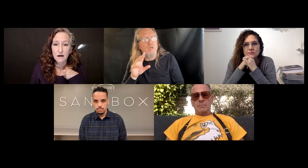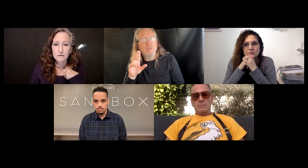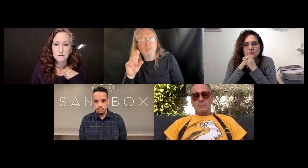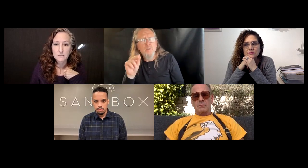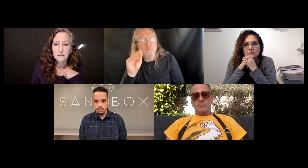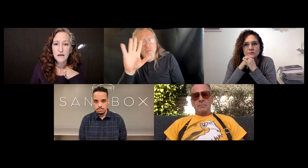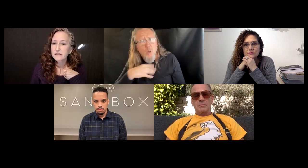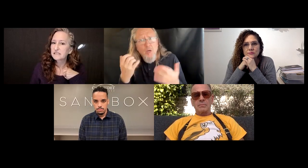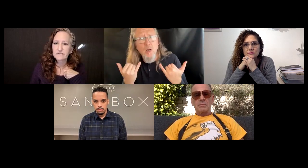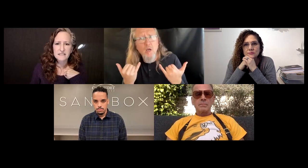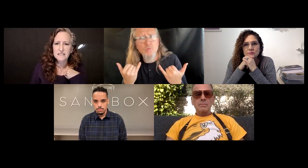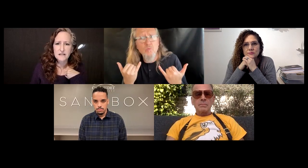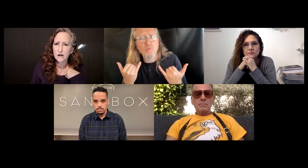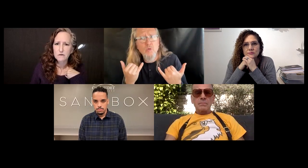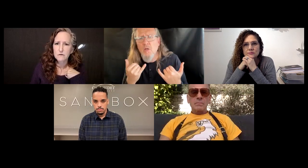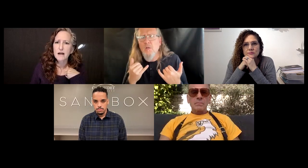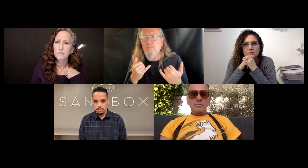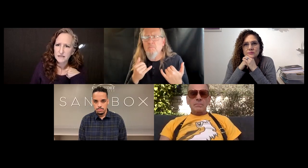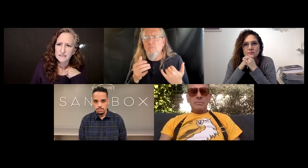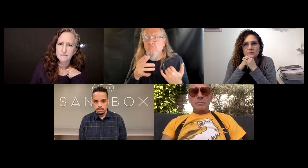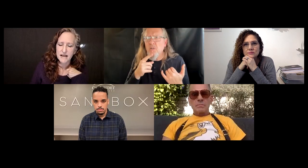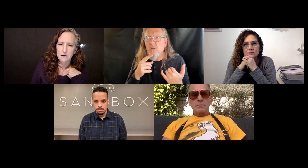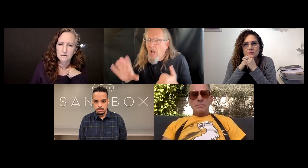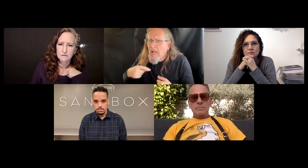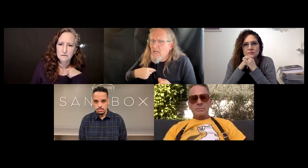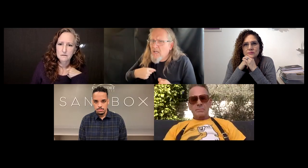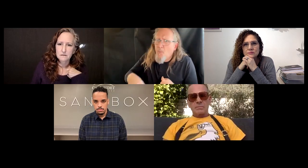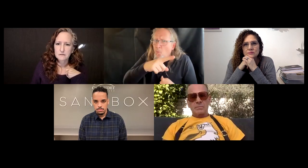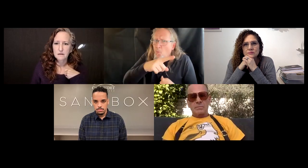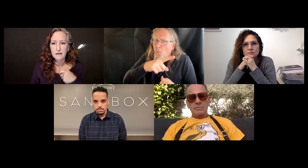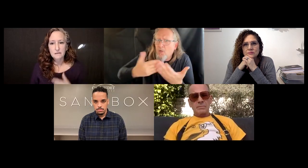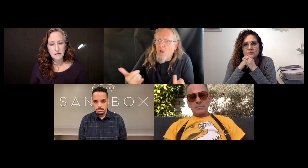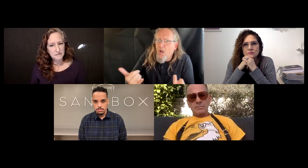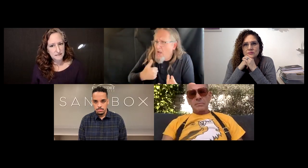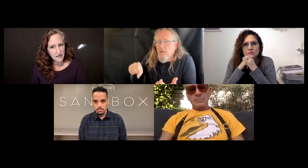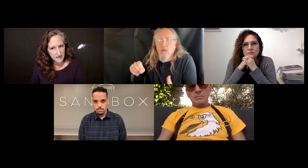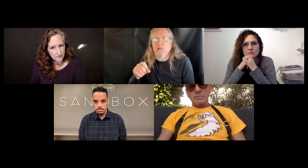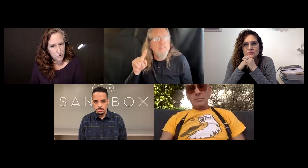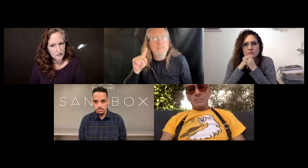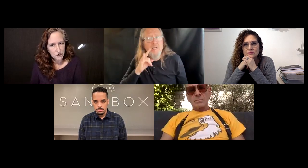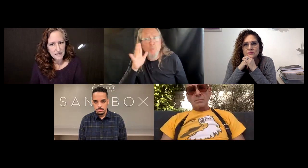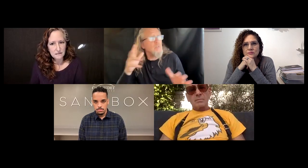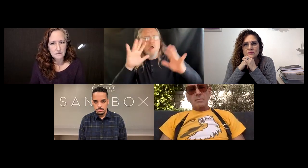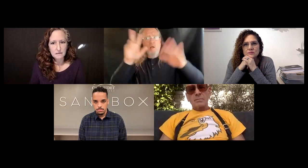And then, if kids said, "No, I want some now." And the mom said, "Yeah, yeah, I'm going to cook it."